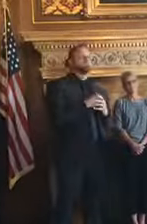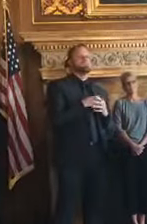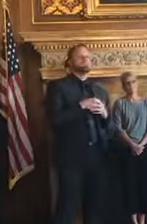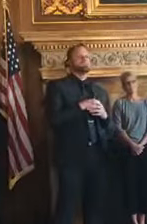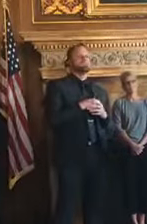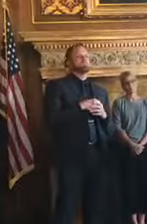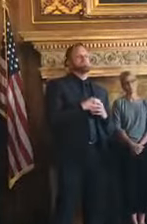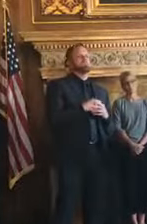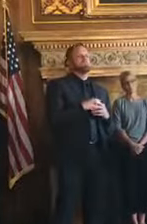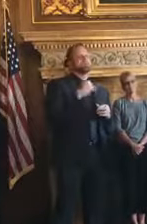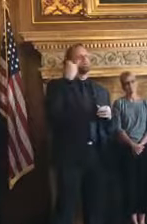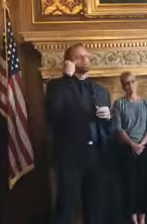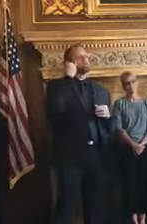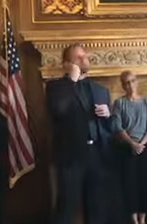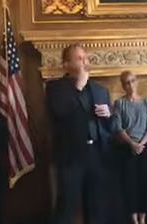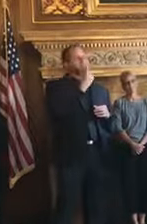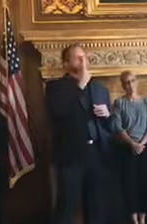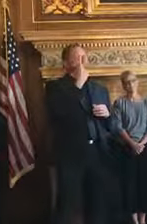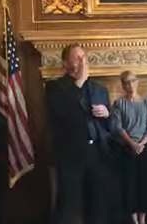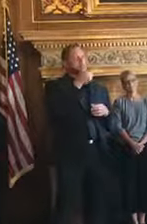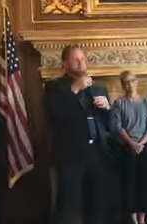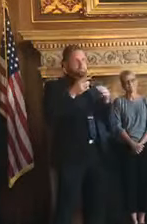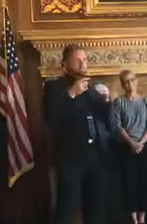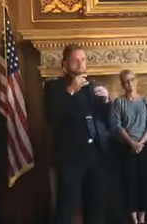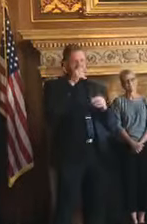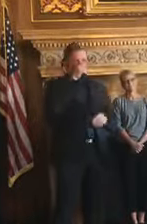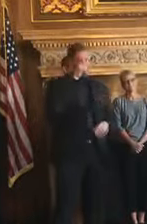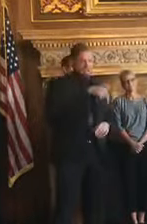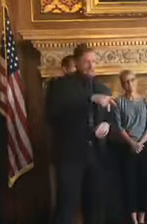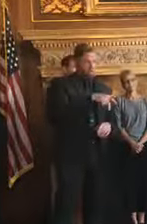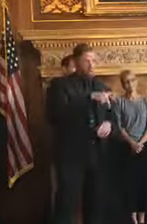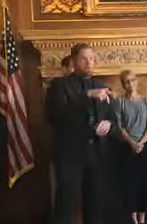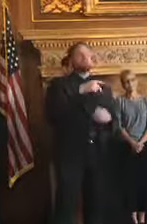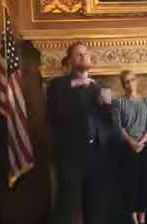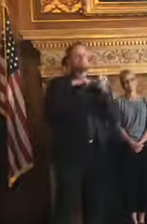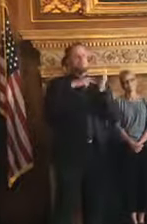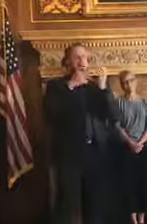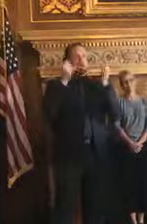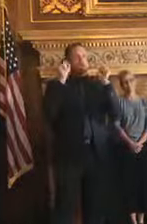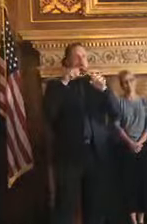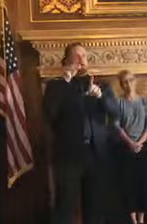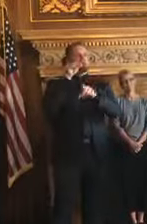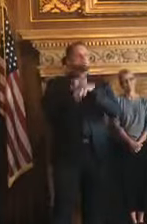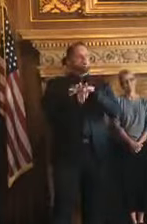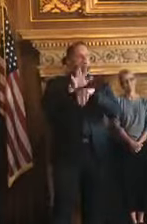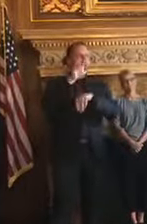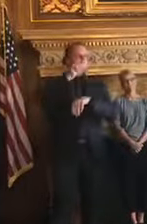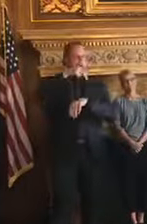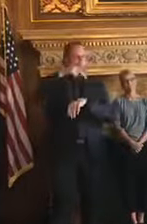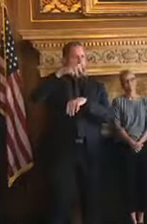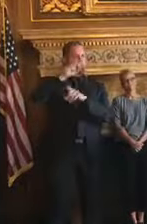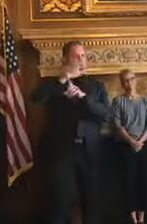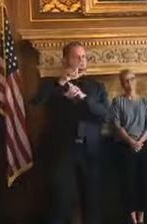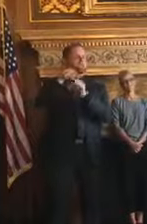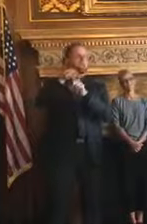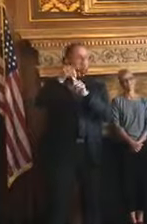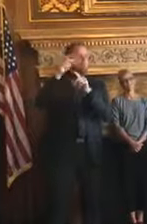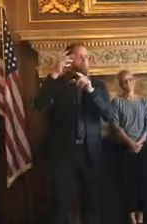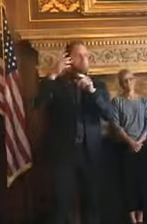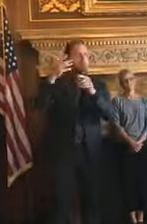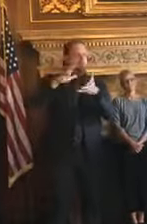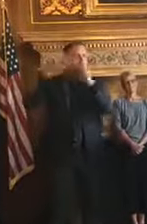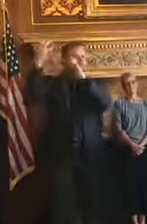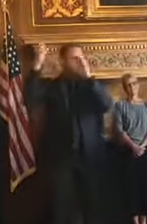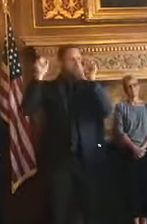Imagine that, we went to the death community, to ask them to help us put this together.